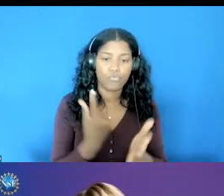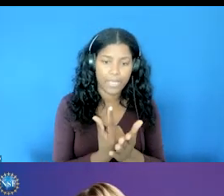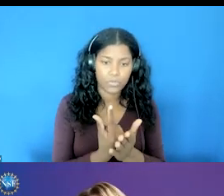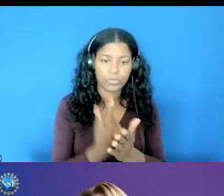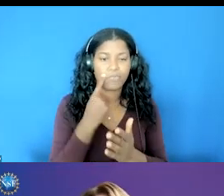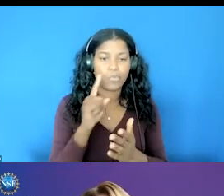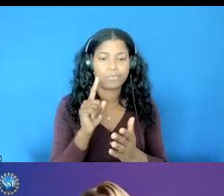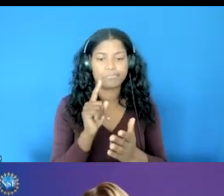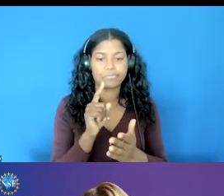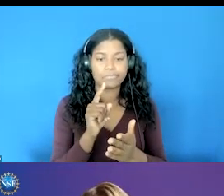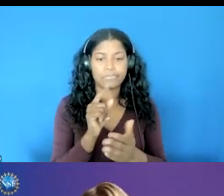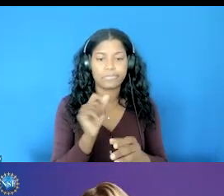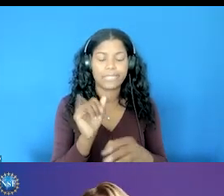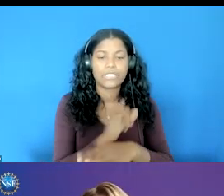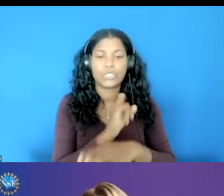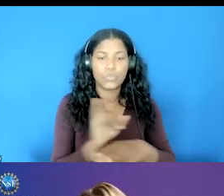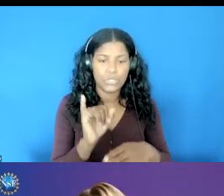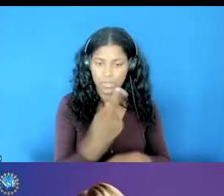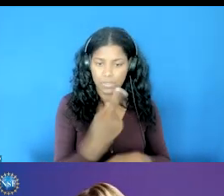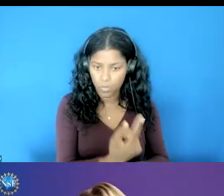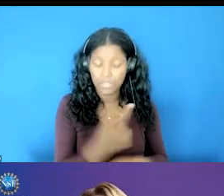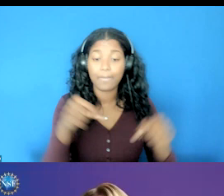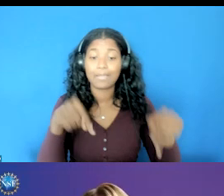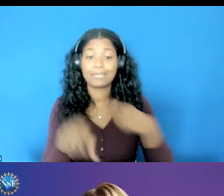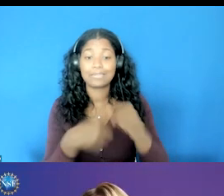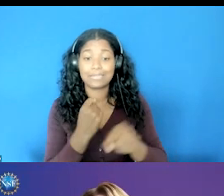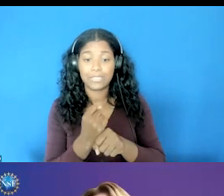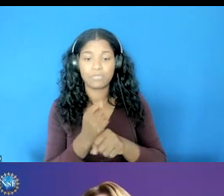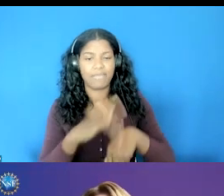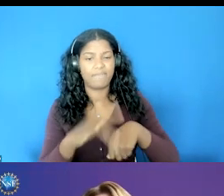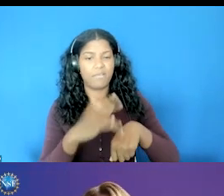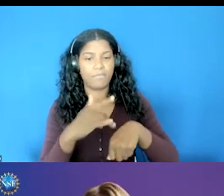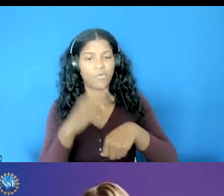And this year that's available for those people who do research in BIO or Geo.